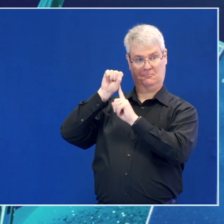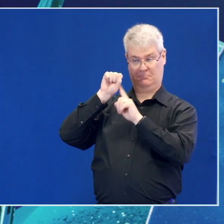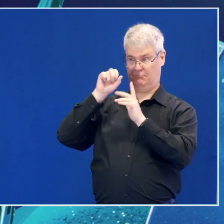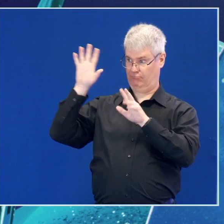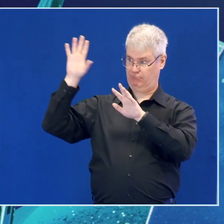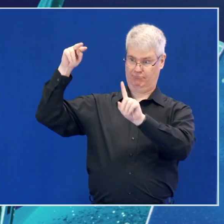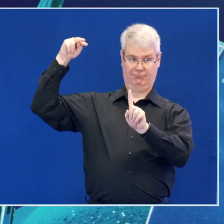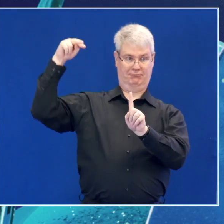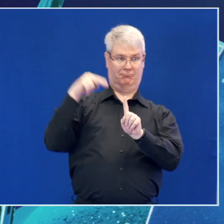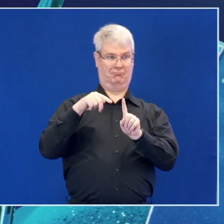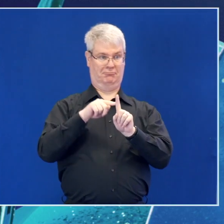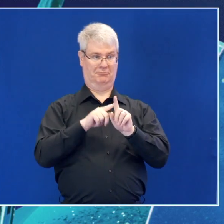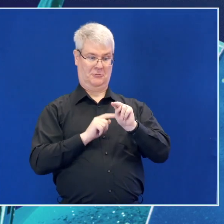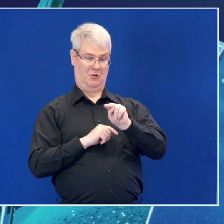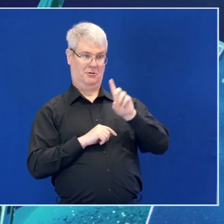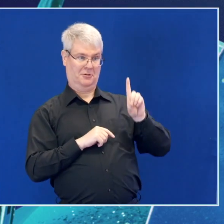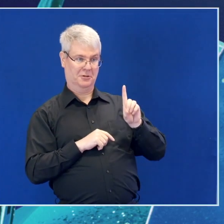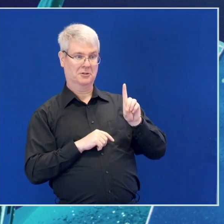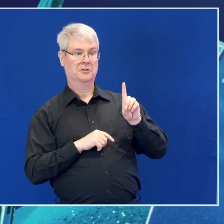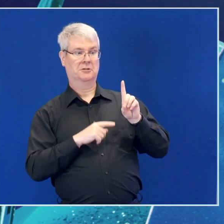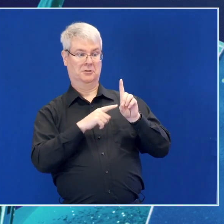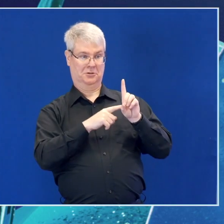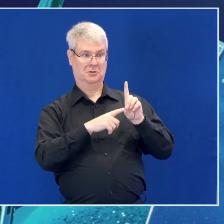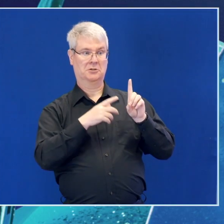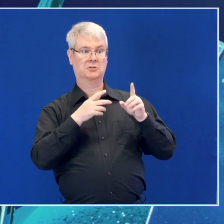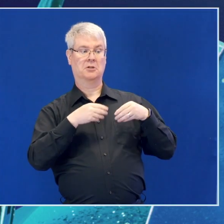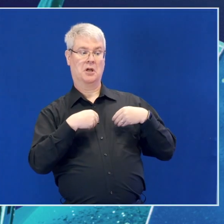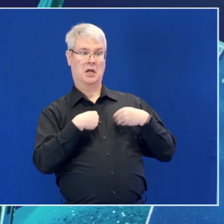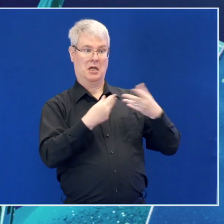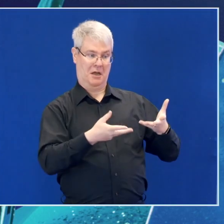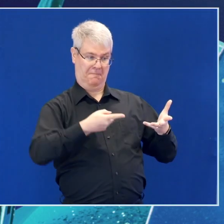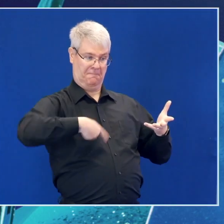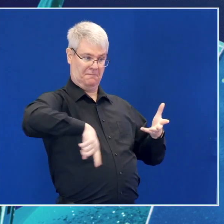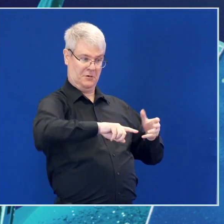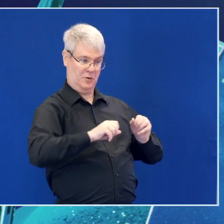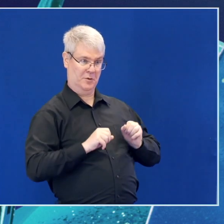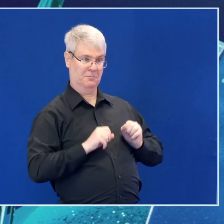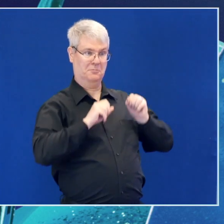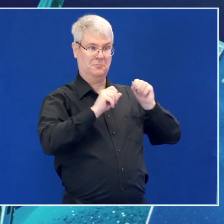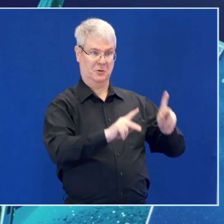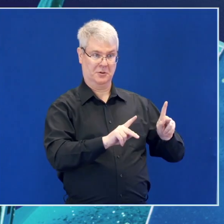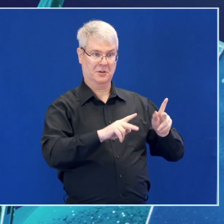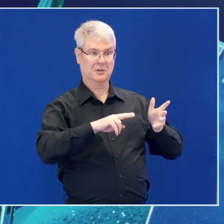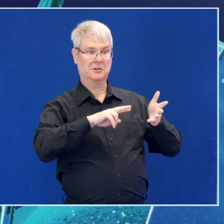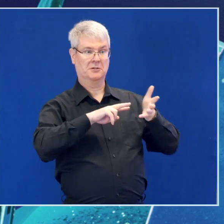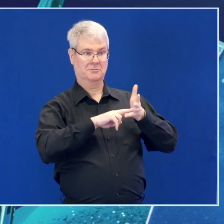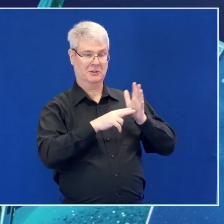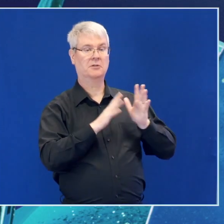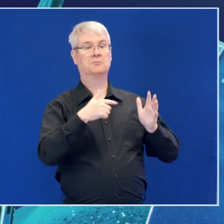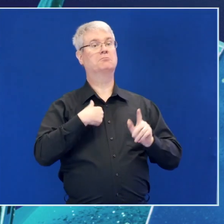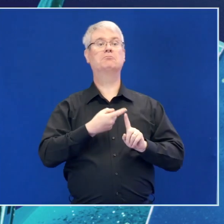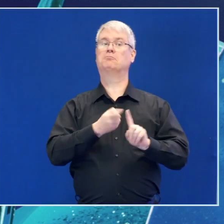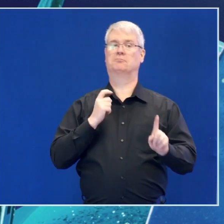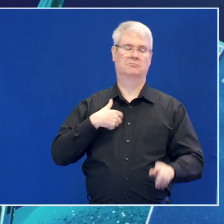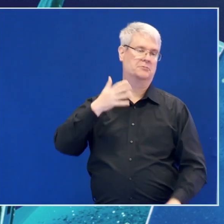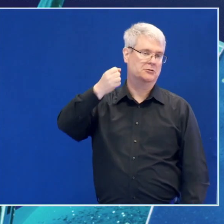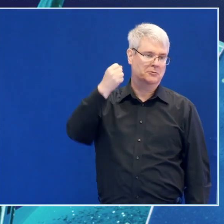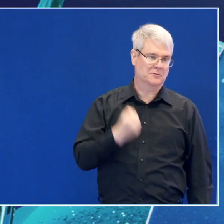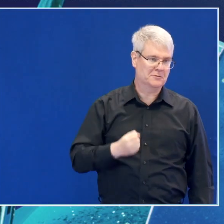and gave me opportunities to contribute to that. I live in Southern California, and I support a group